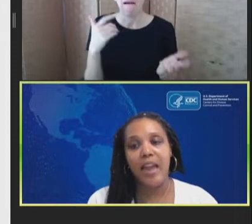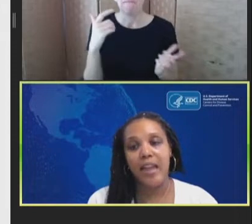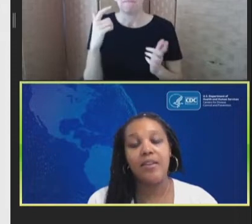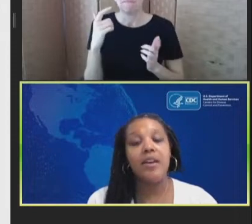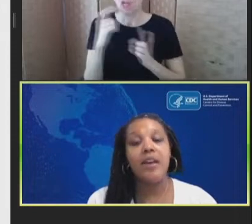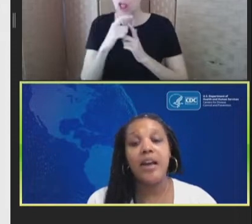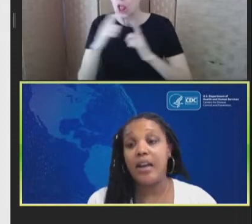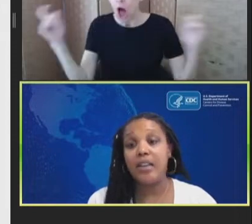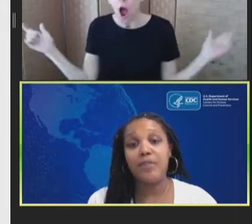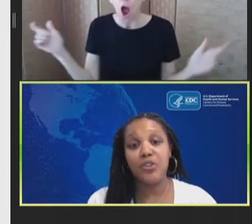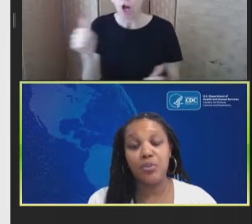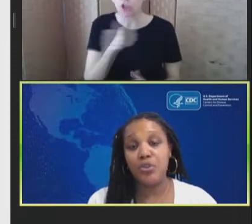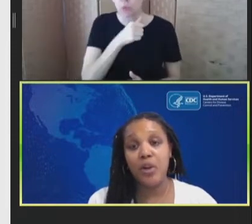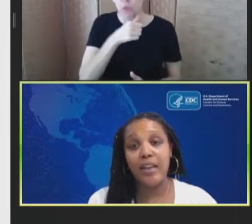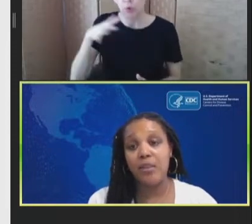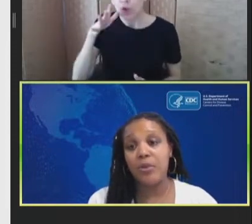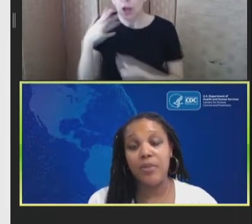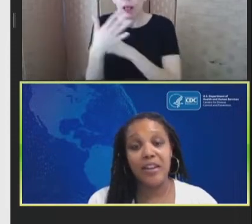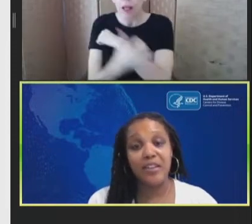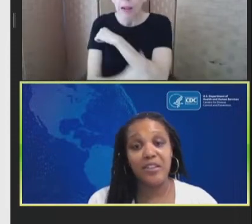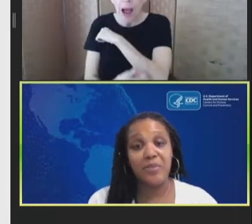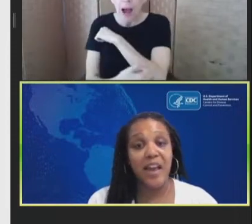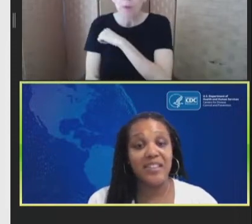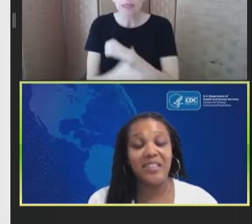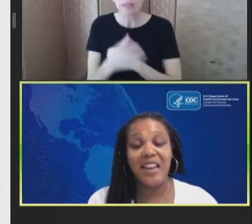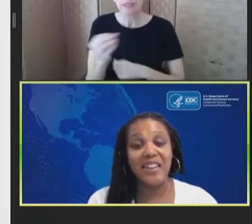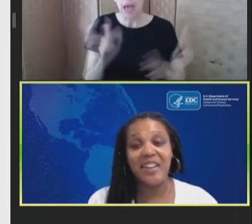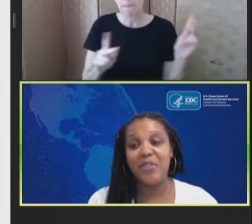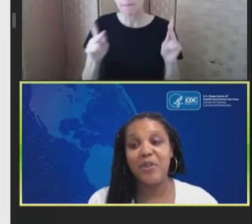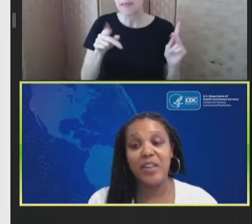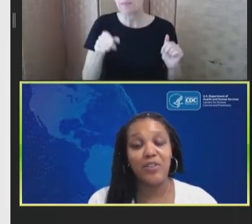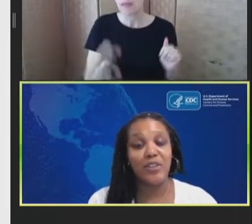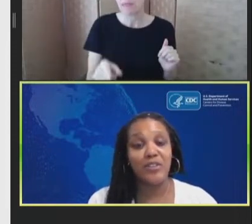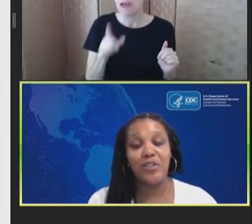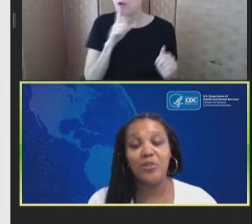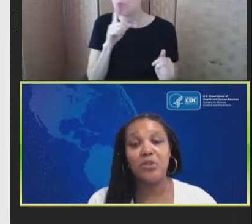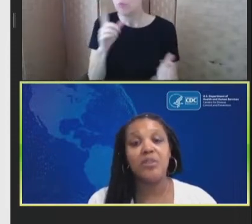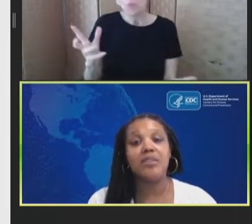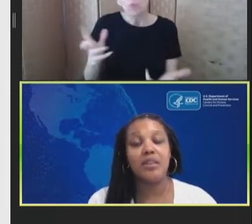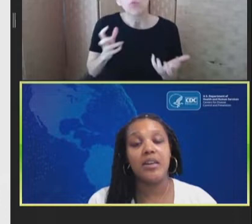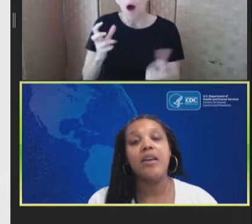and individuals who were highly motivated to be vaccinated in those counties. And so, you did see